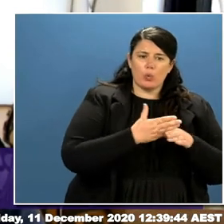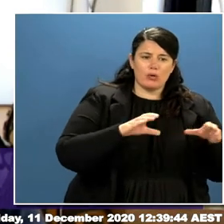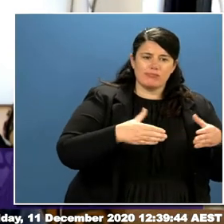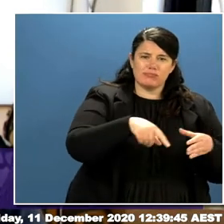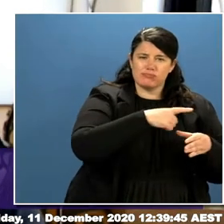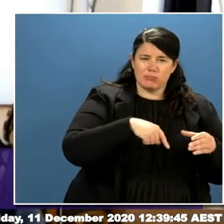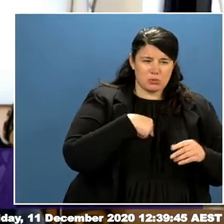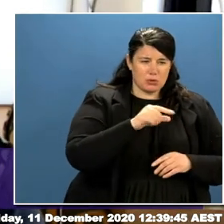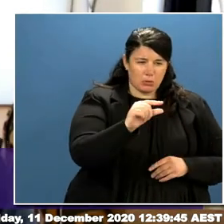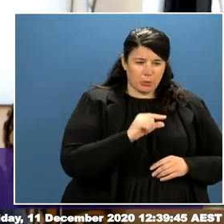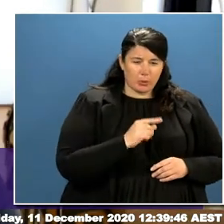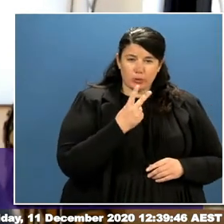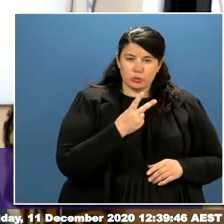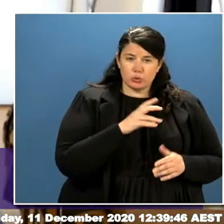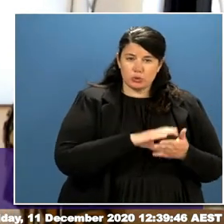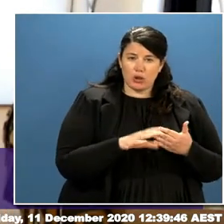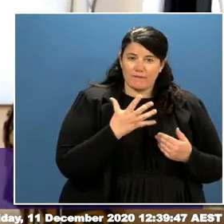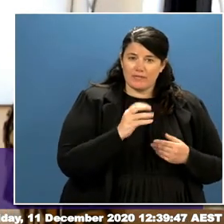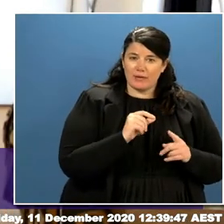Yes. Can you tell us a little bit more about that?